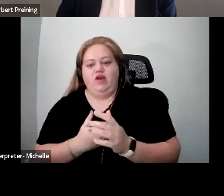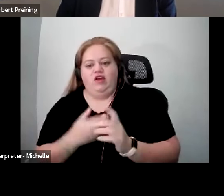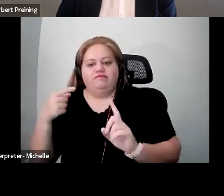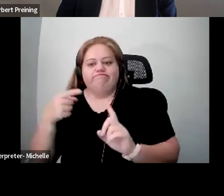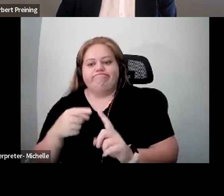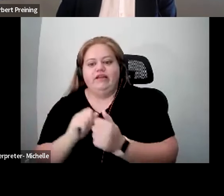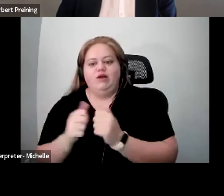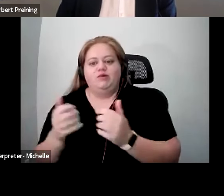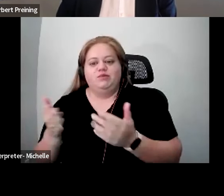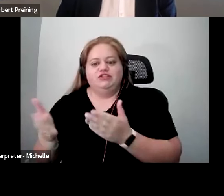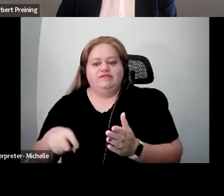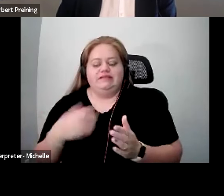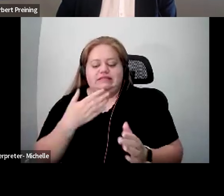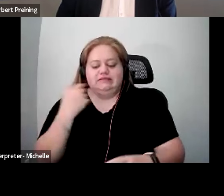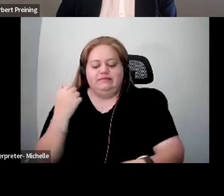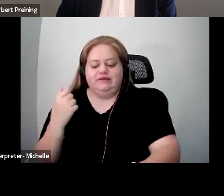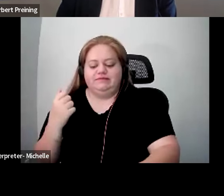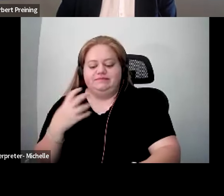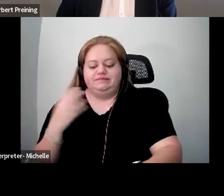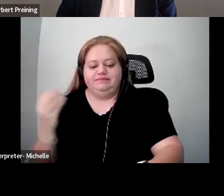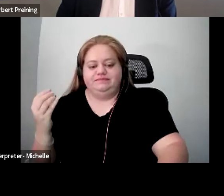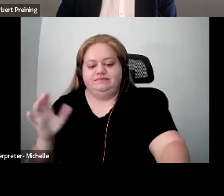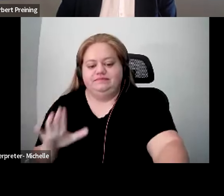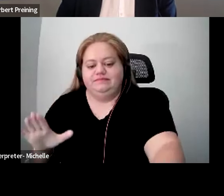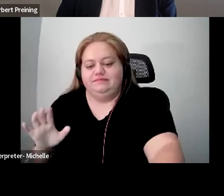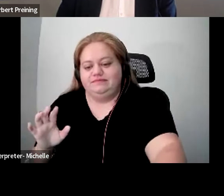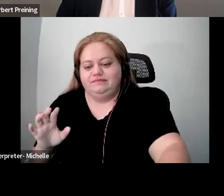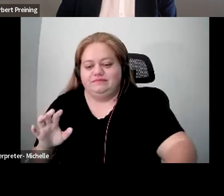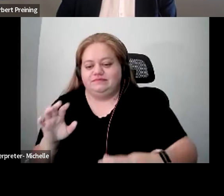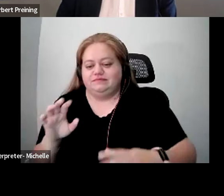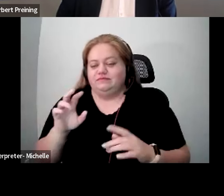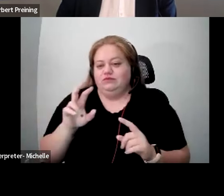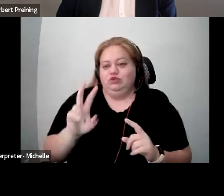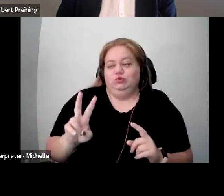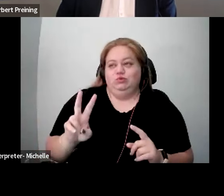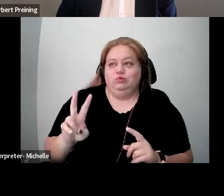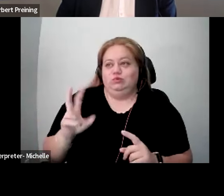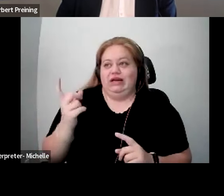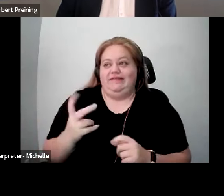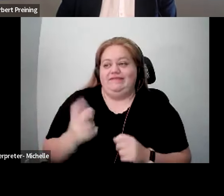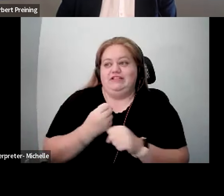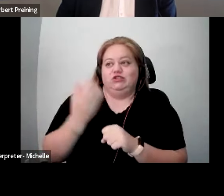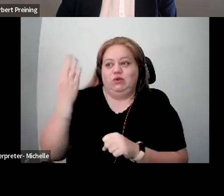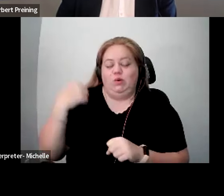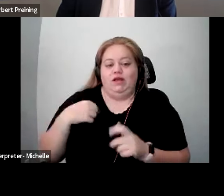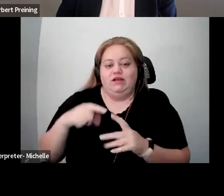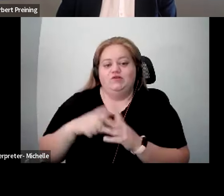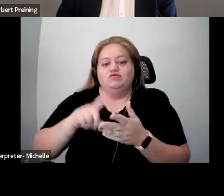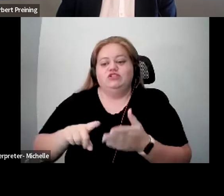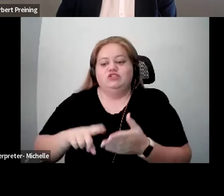And about two or two and a half years ago, I started to do some research into accessibility at arXiv.